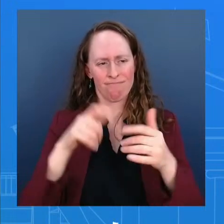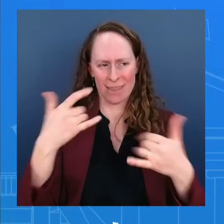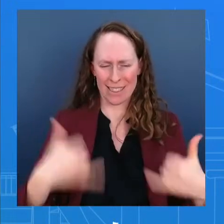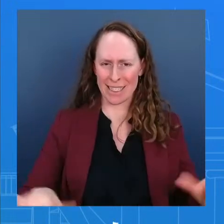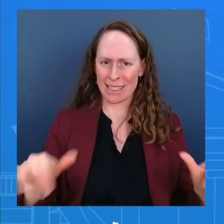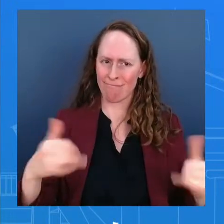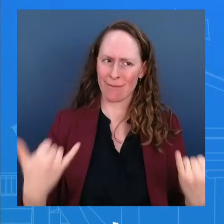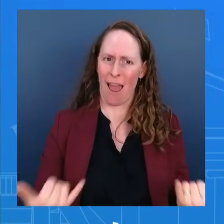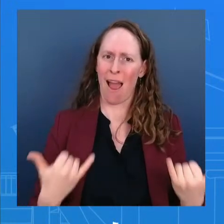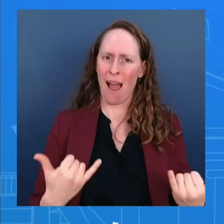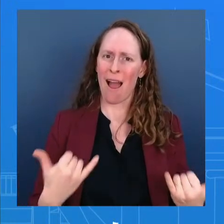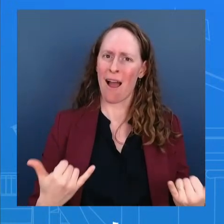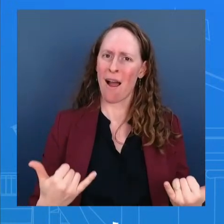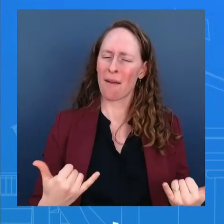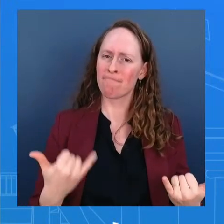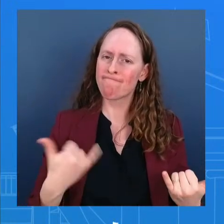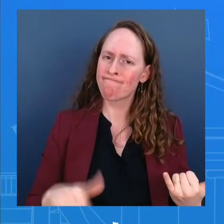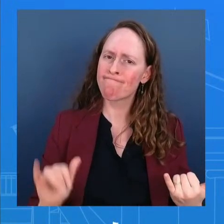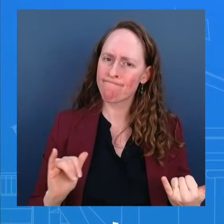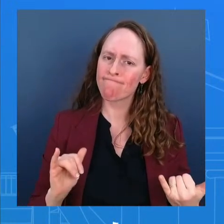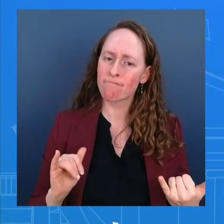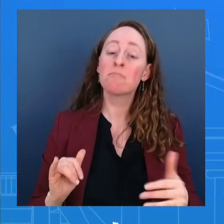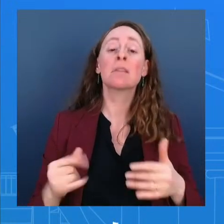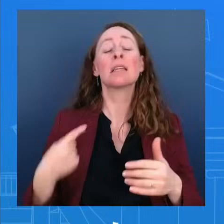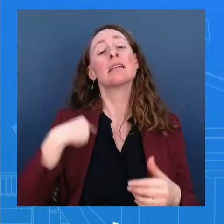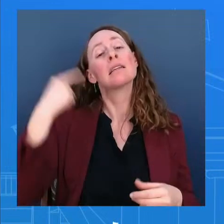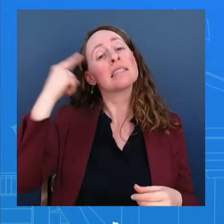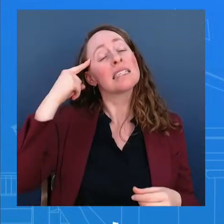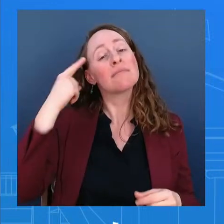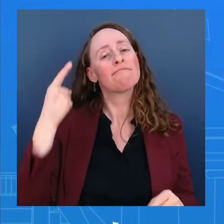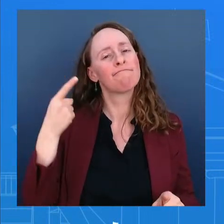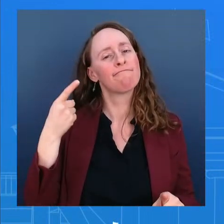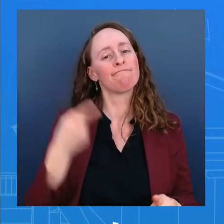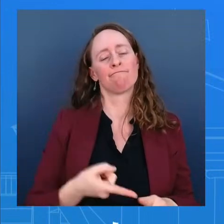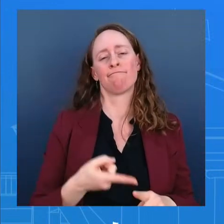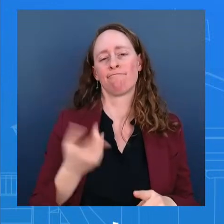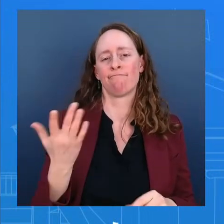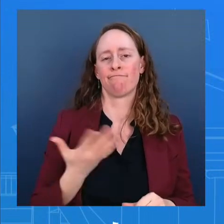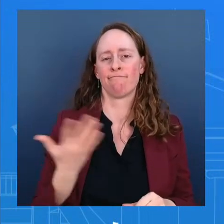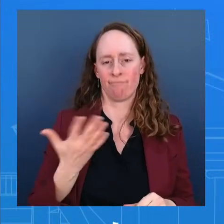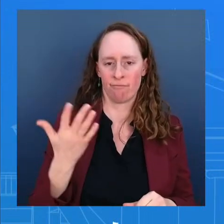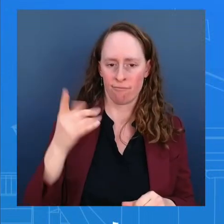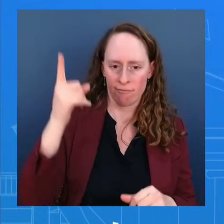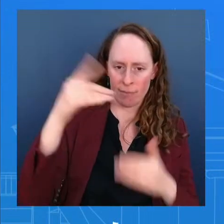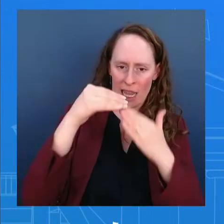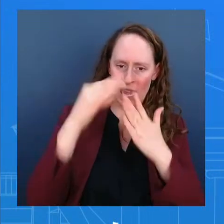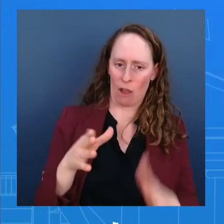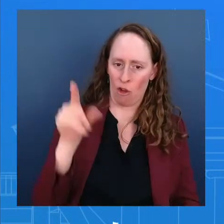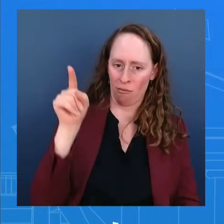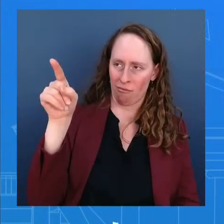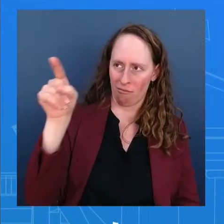But I think it’s incumbent upon every leader to try to work on a bipartisan basis,